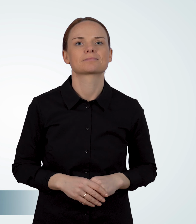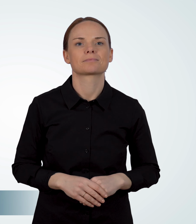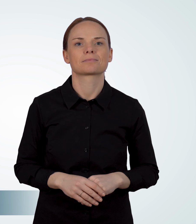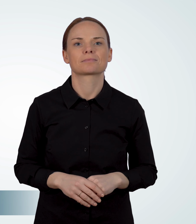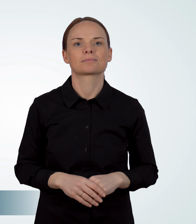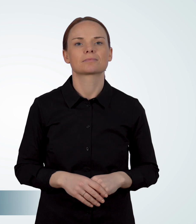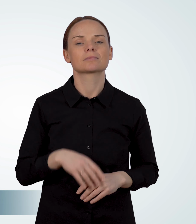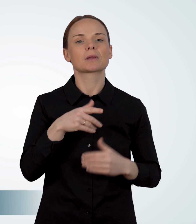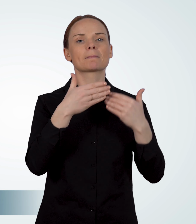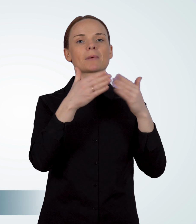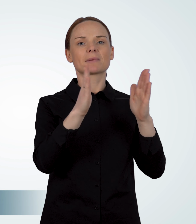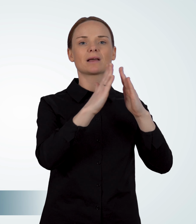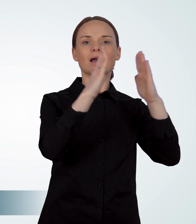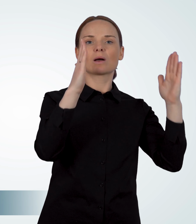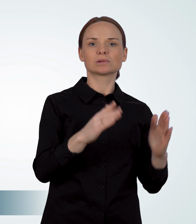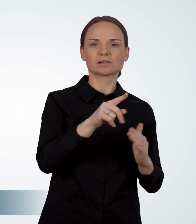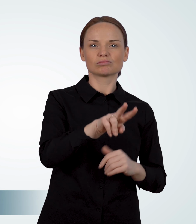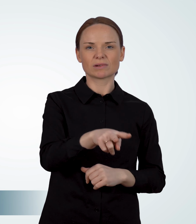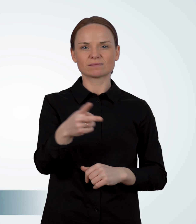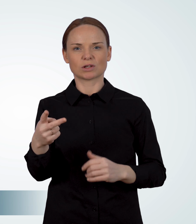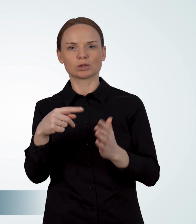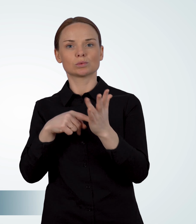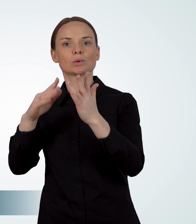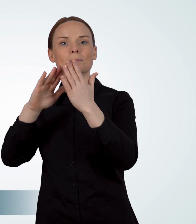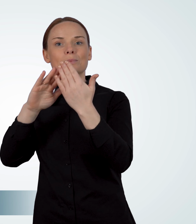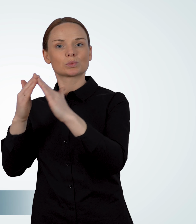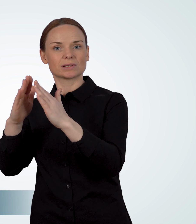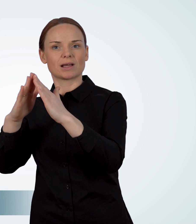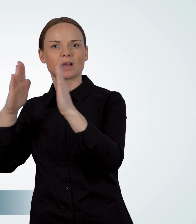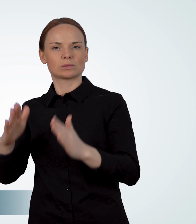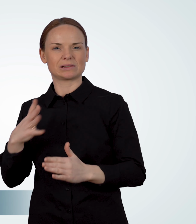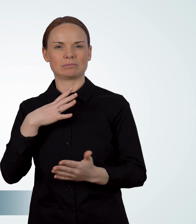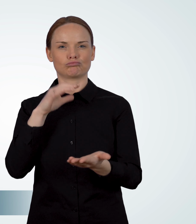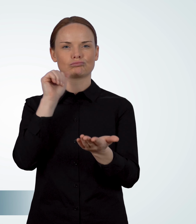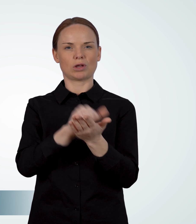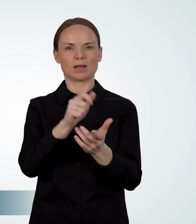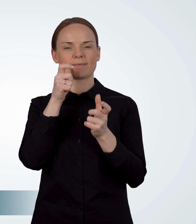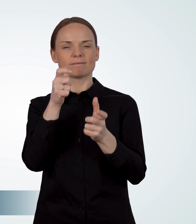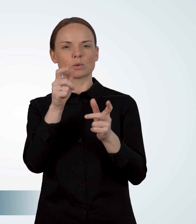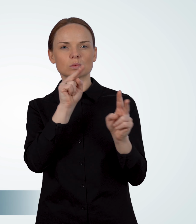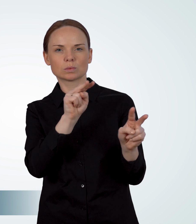• transfers of public housing to the community housing requires appropriate regulatory oversight